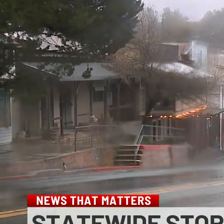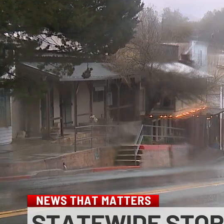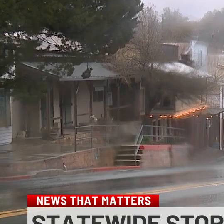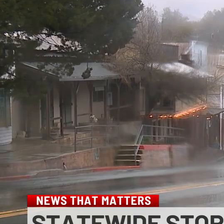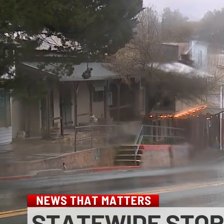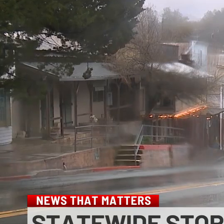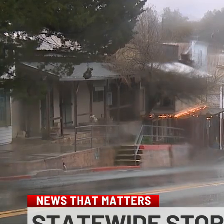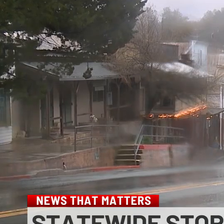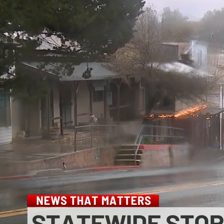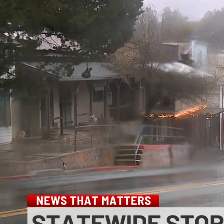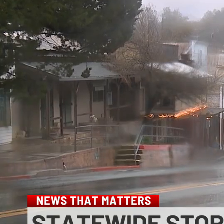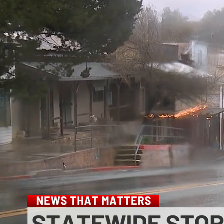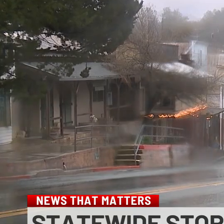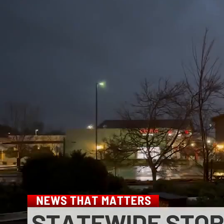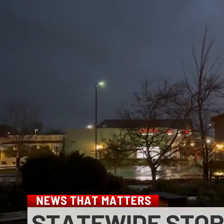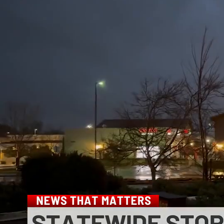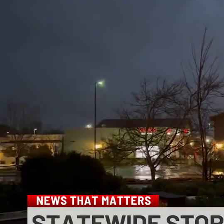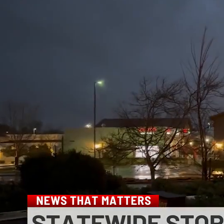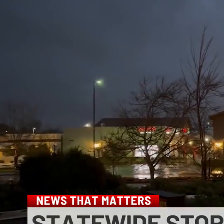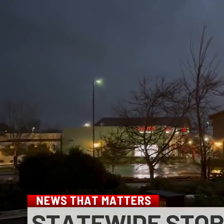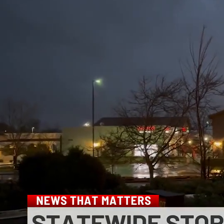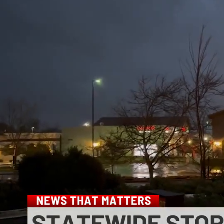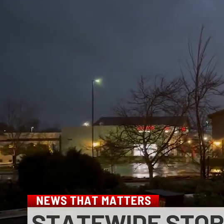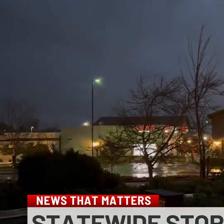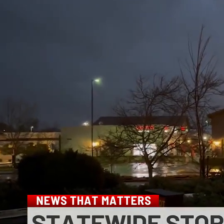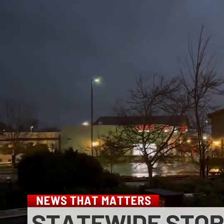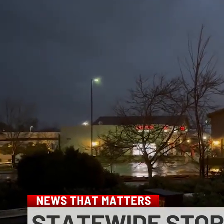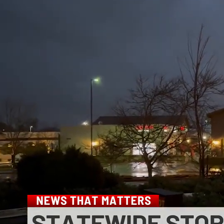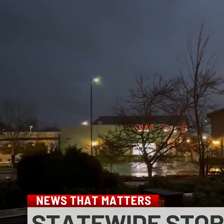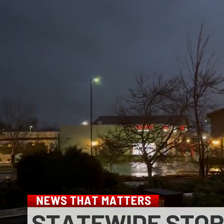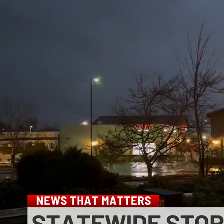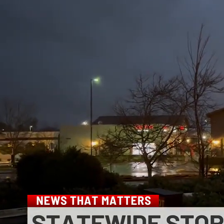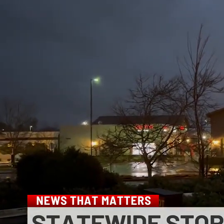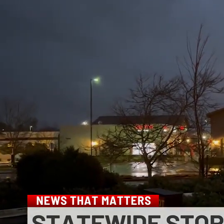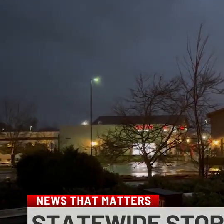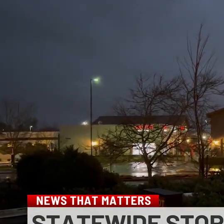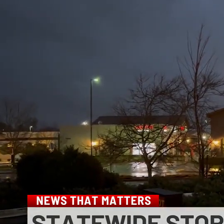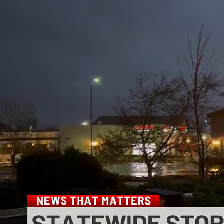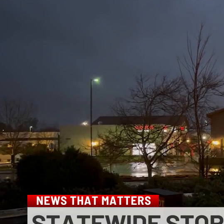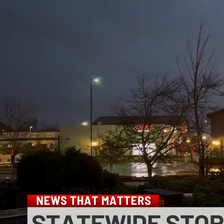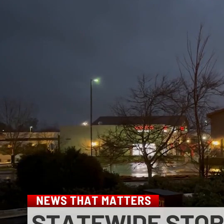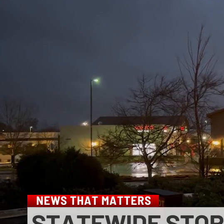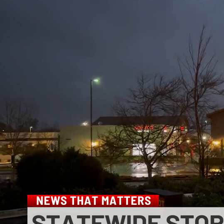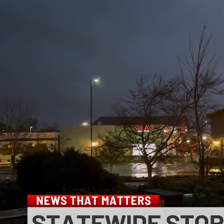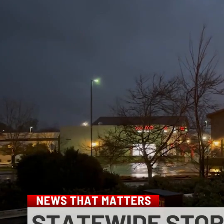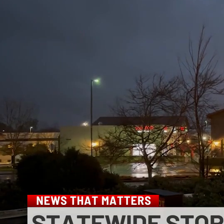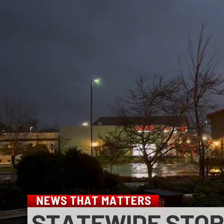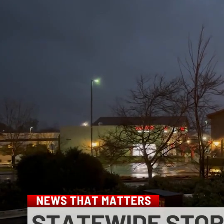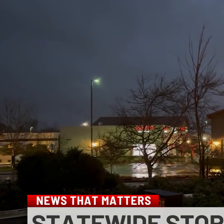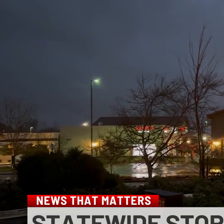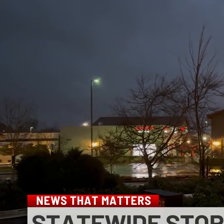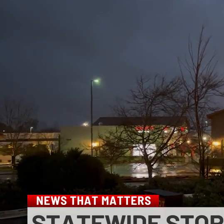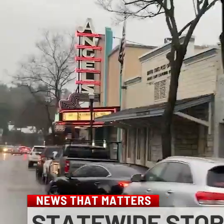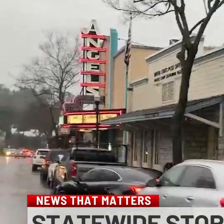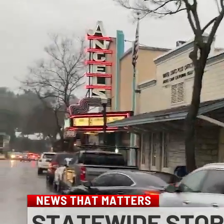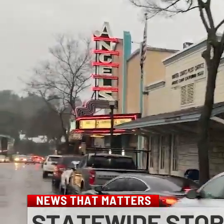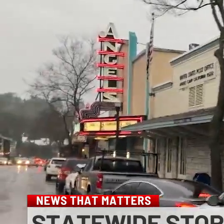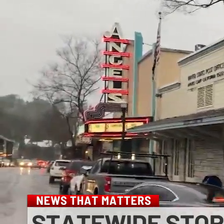PREPARES FOR ANOTHER ATMOSPHERIC RIVER AND THOUSANDS ARE UNDER EVACUATION ORDERS. PRESIDENT BIDEN